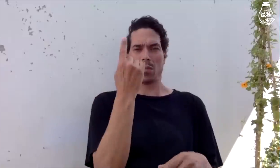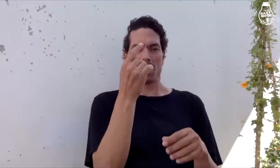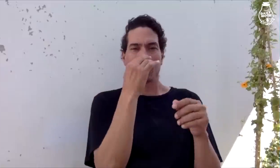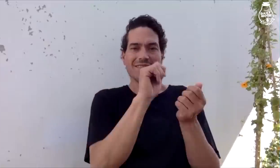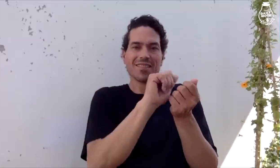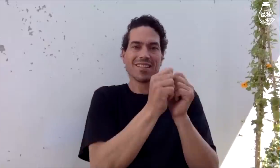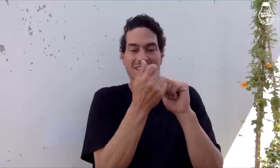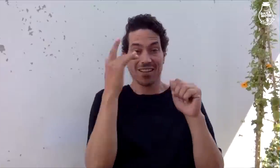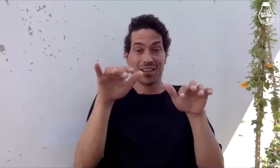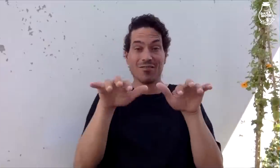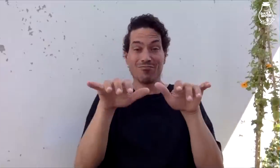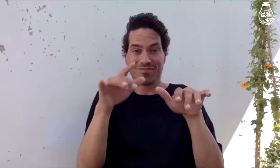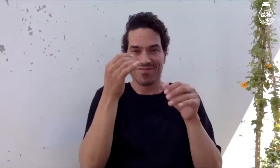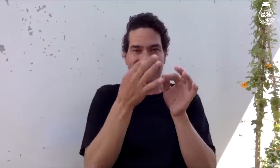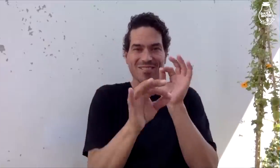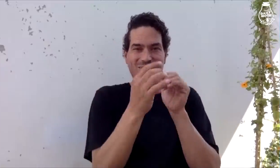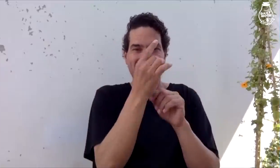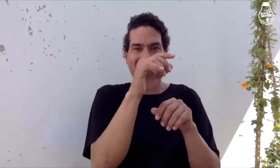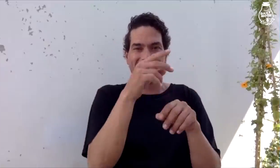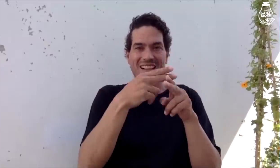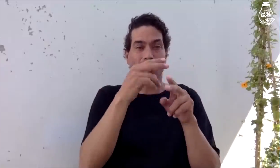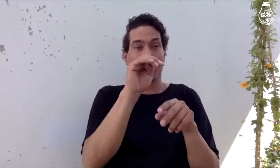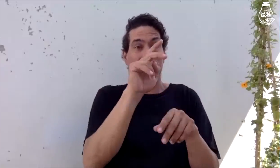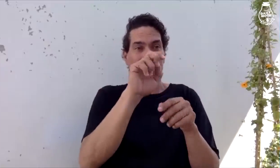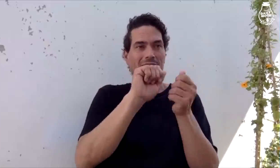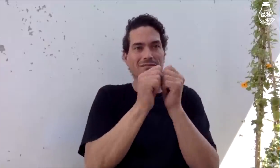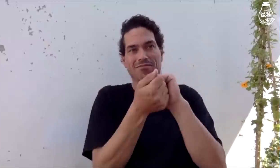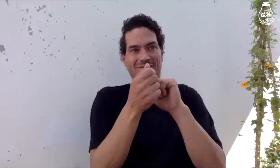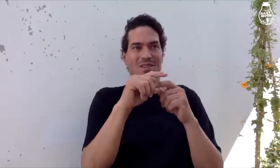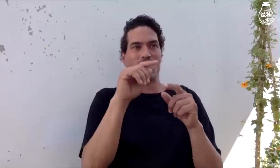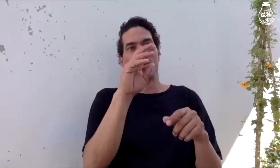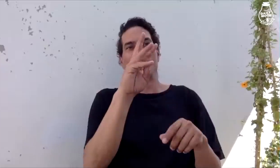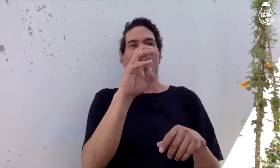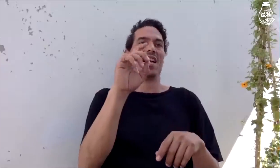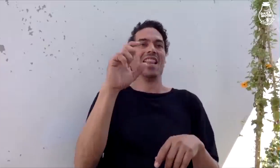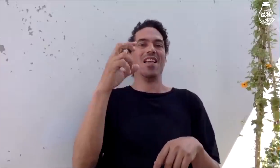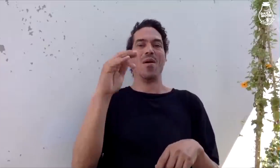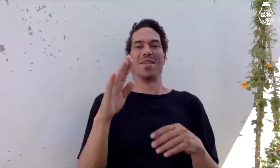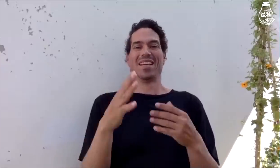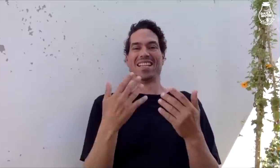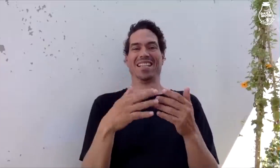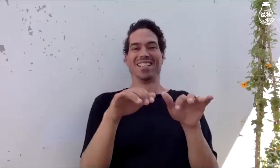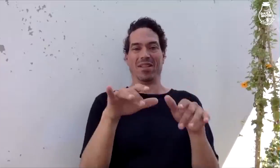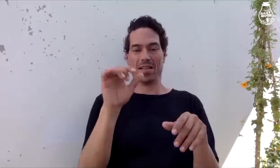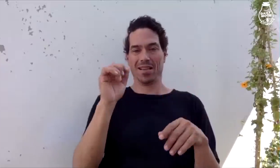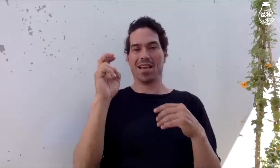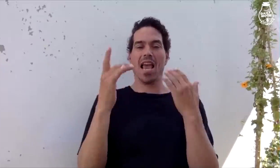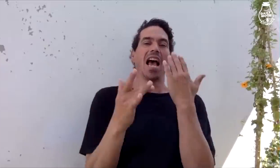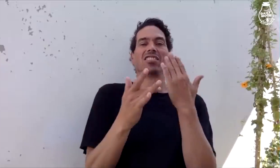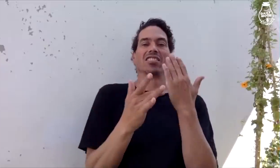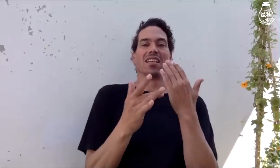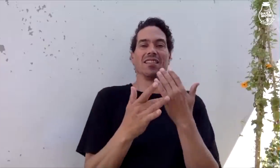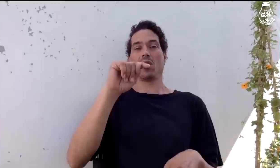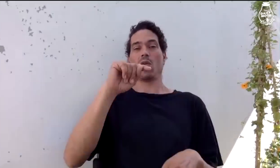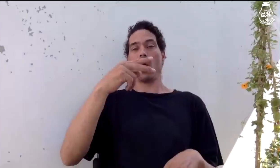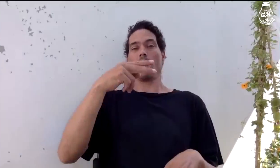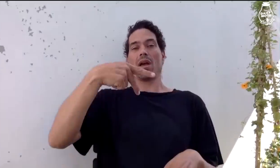and that there would be one small change. The "Mute Grab" was being changed to "The Weddle Grab". Easy as that.